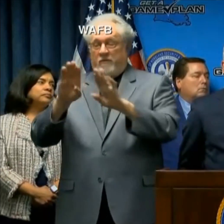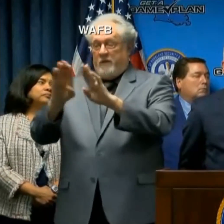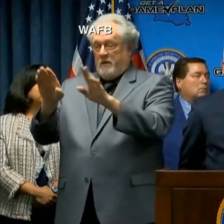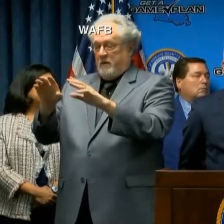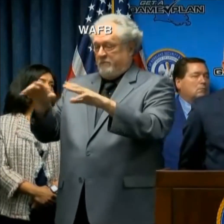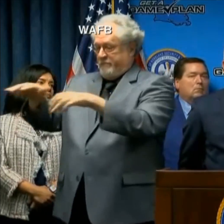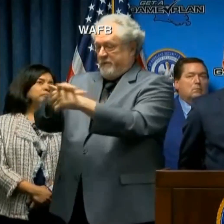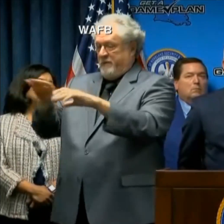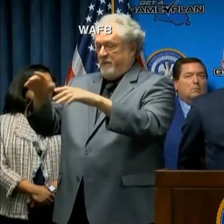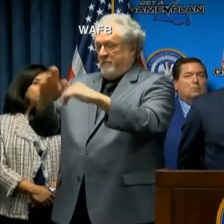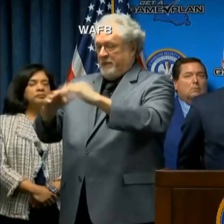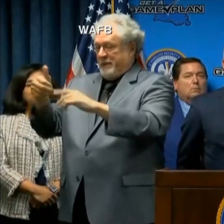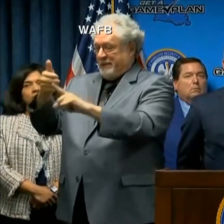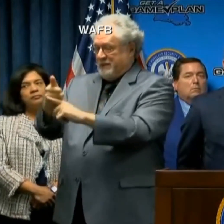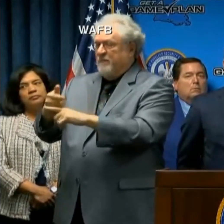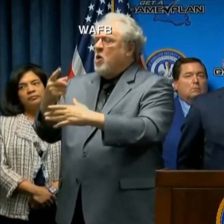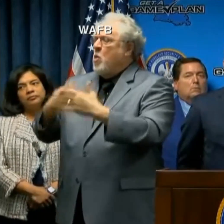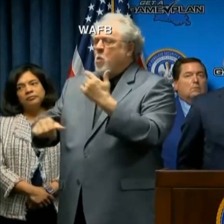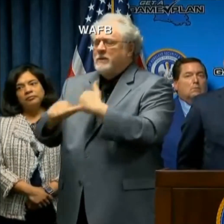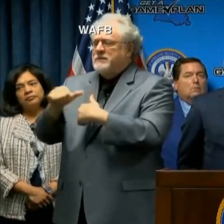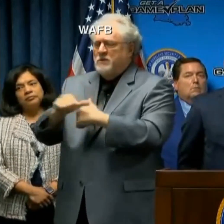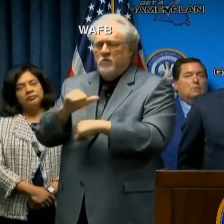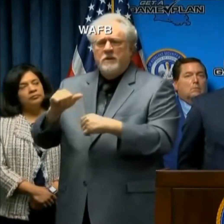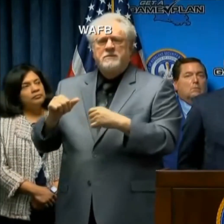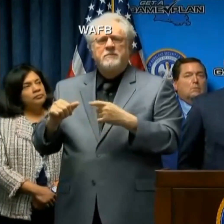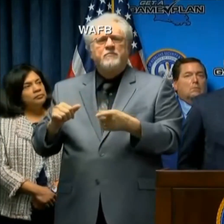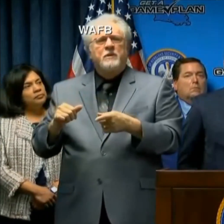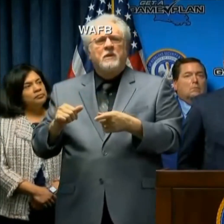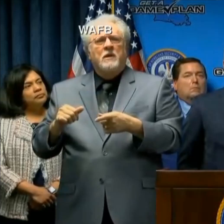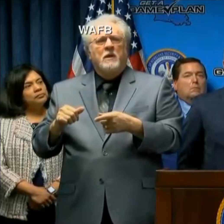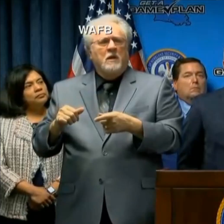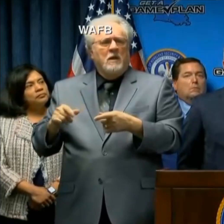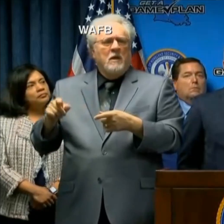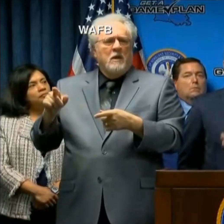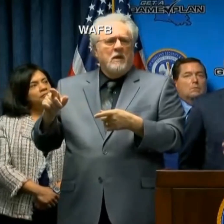identify what was the risk I'll note you know Lambeth house has multiple wings